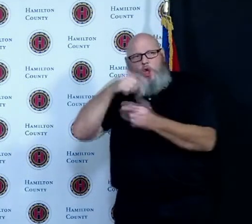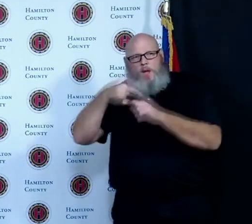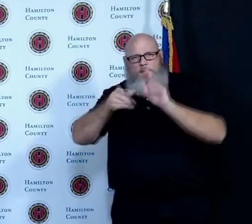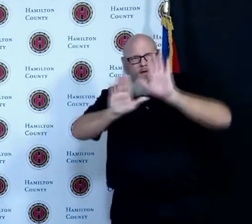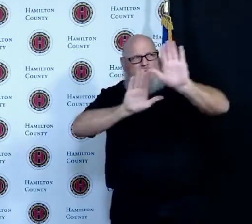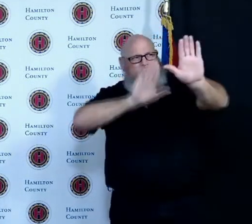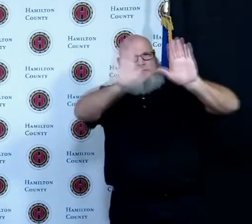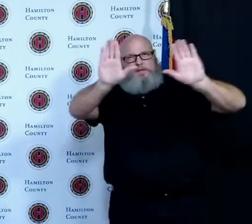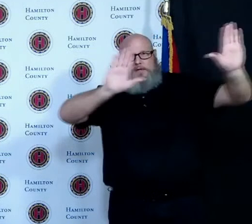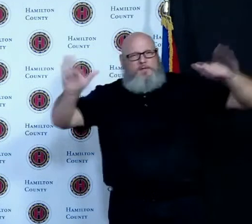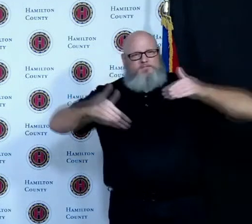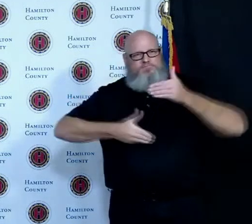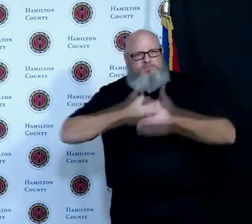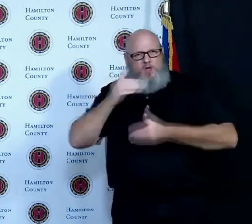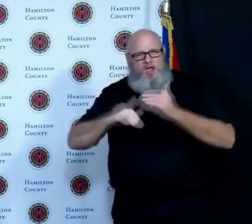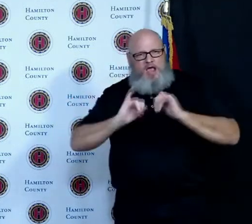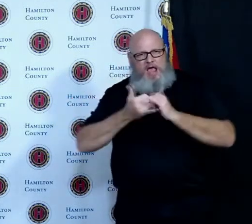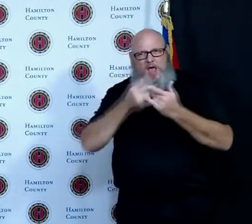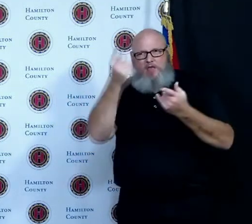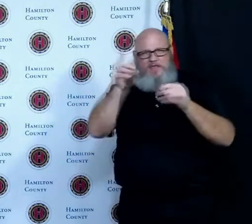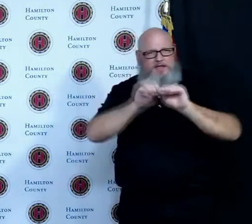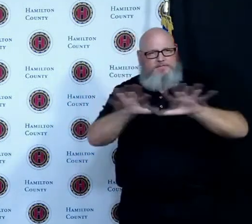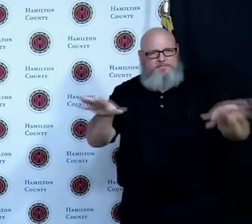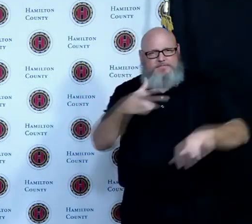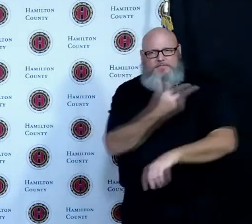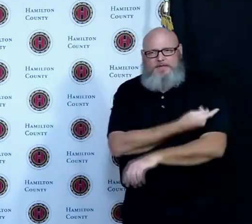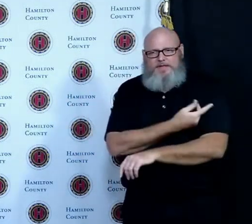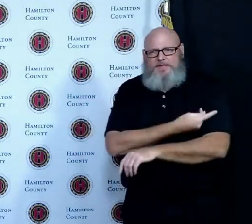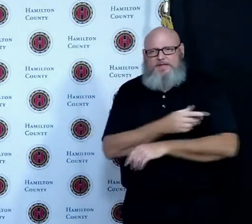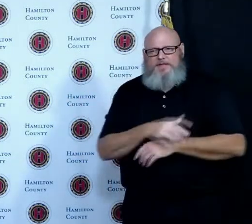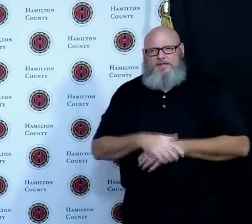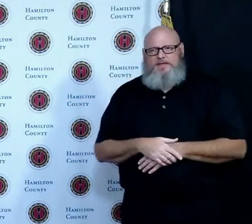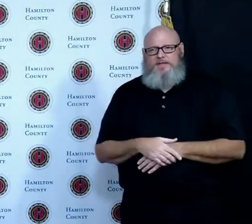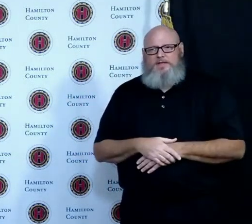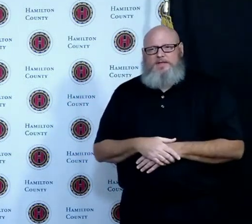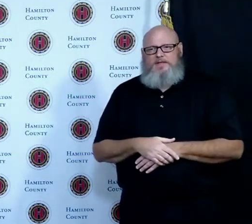type of vaccine this vaccine as Dr Lofgren highlighted does have some more complexities with